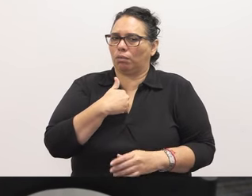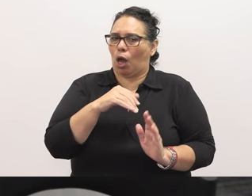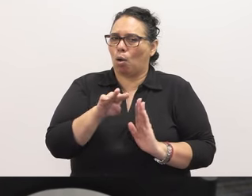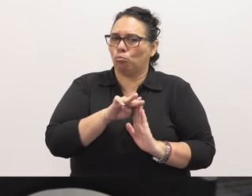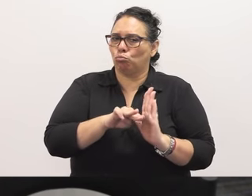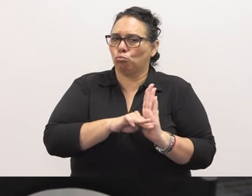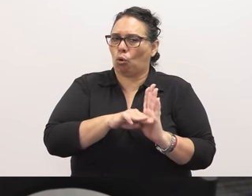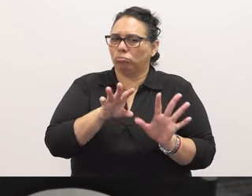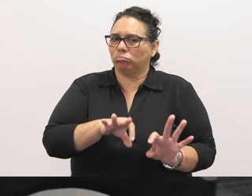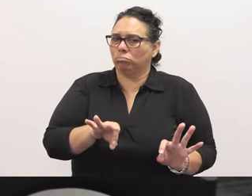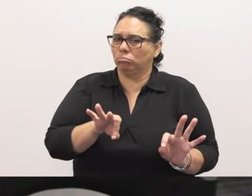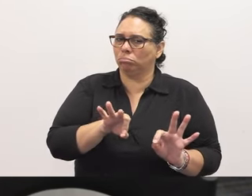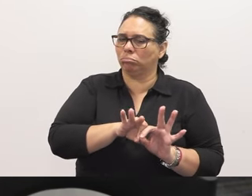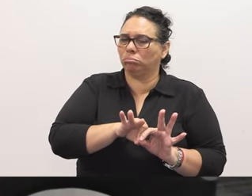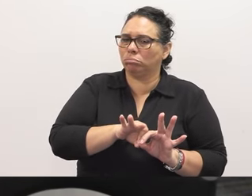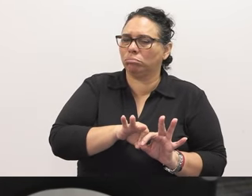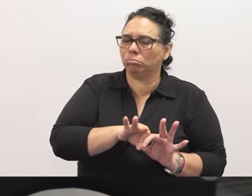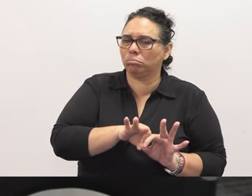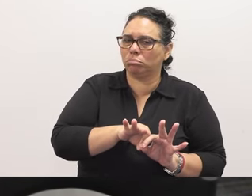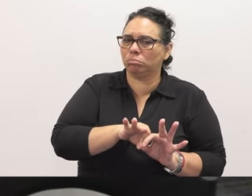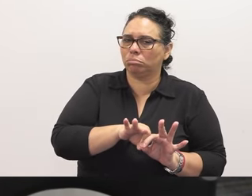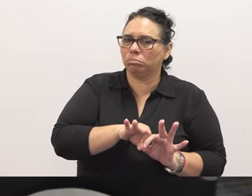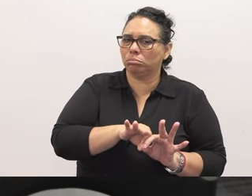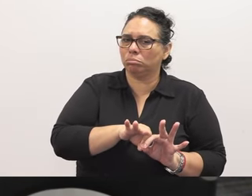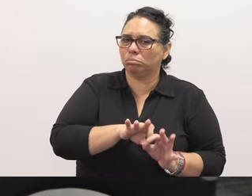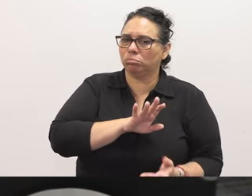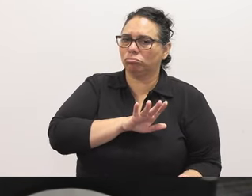to reach our students.